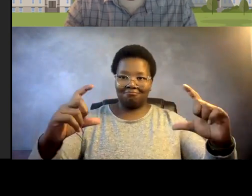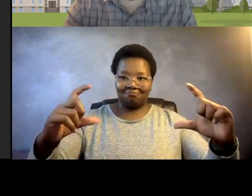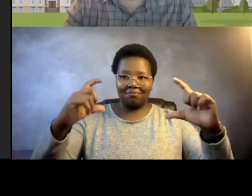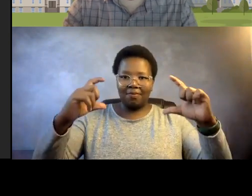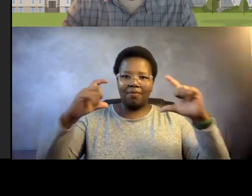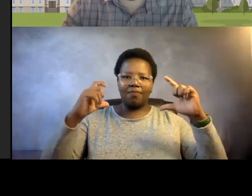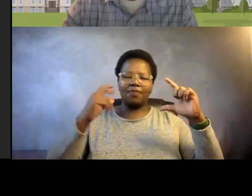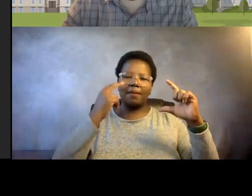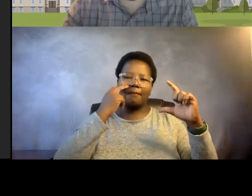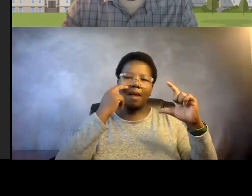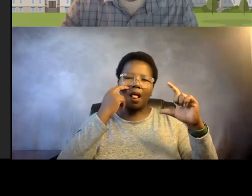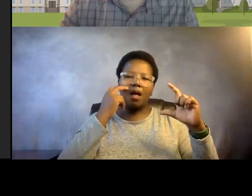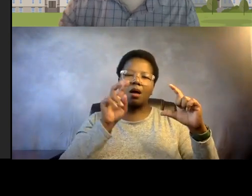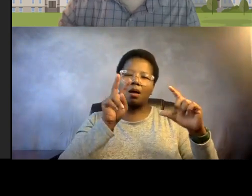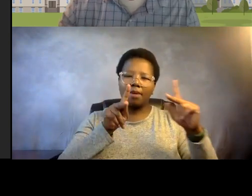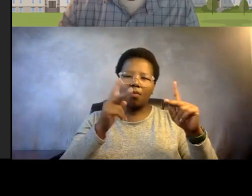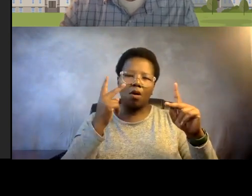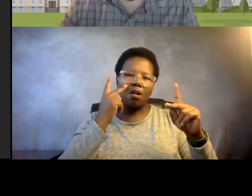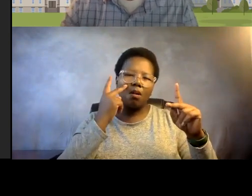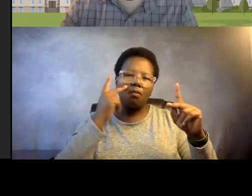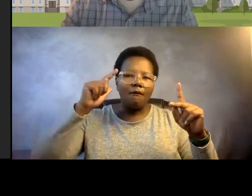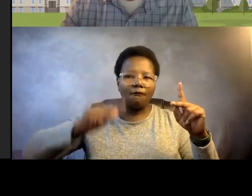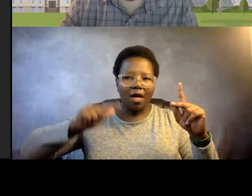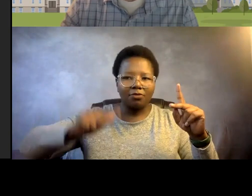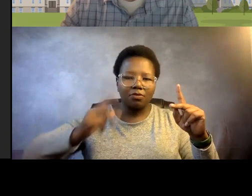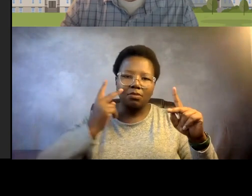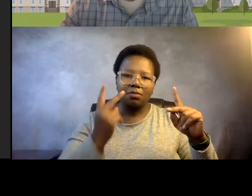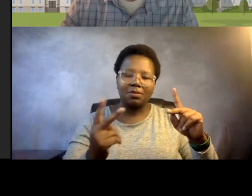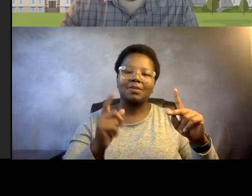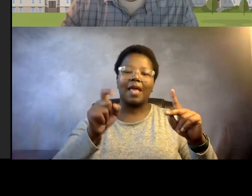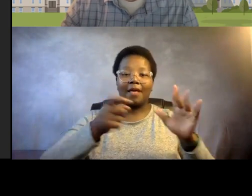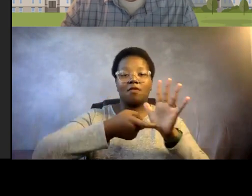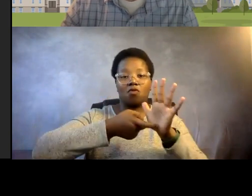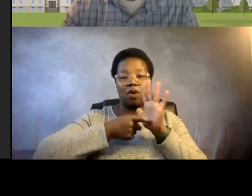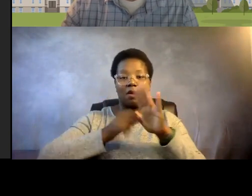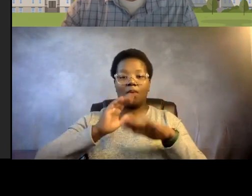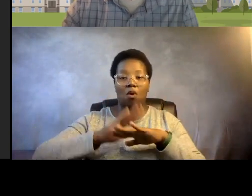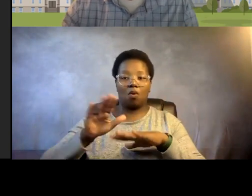trigger those same things. There is a requirement in the Web Content Accessibility Guidelines,